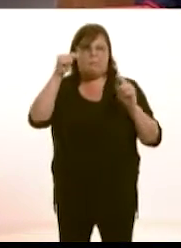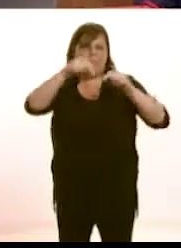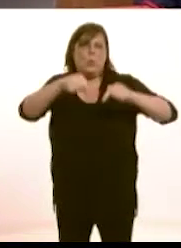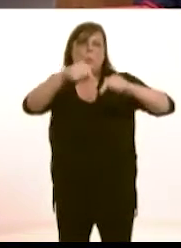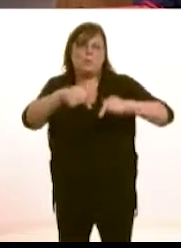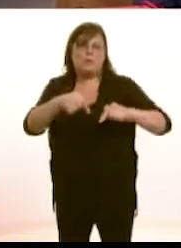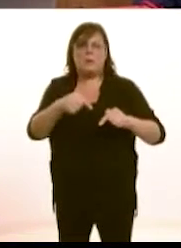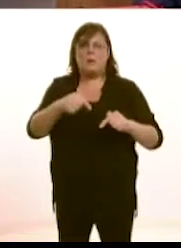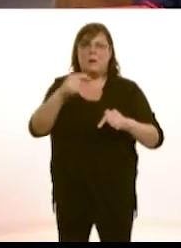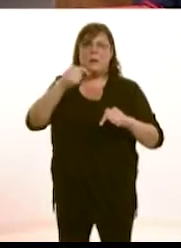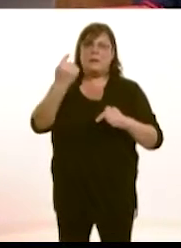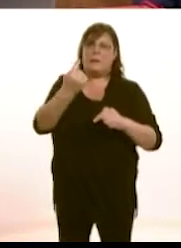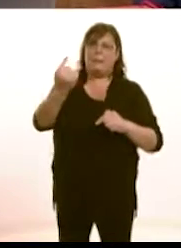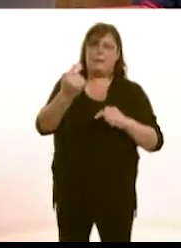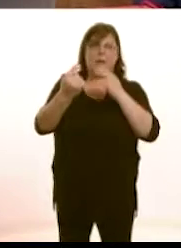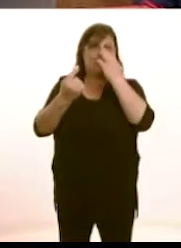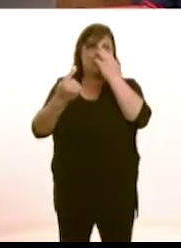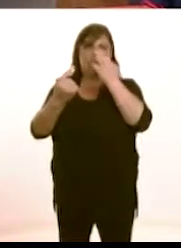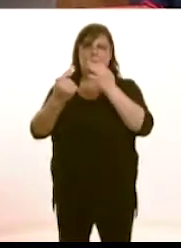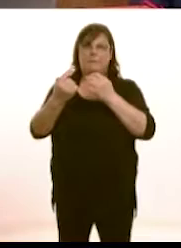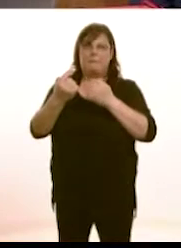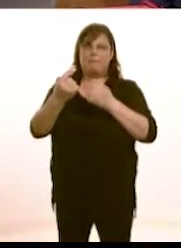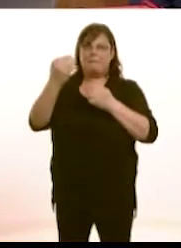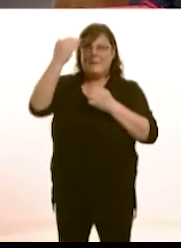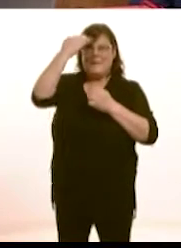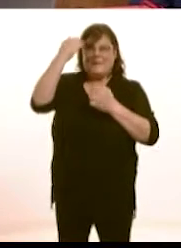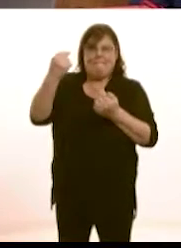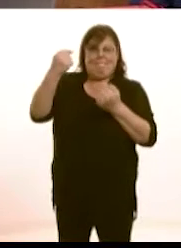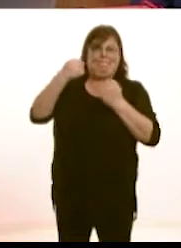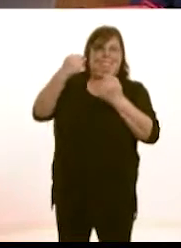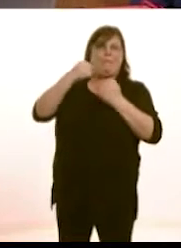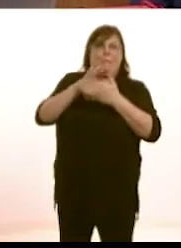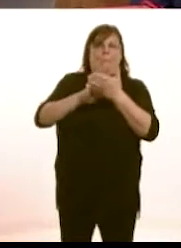When somebody has been attacked and that attack leaves physical evidence, then itís there